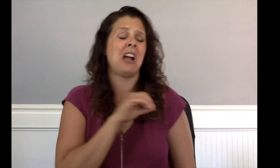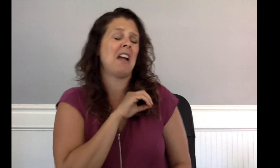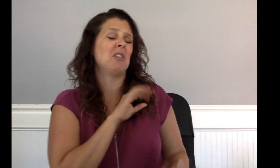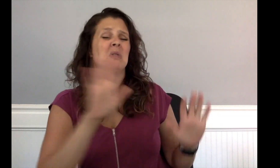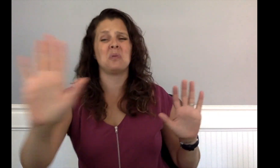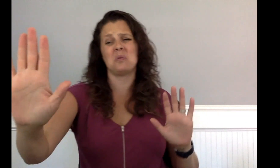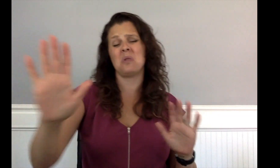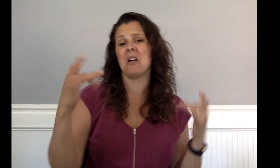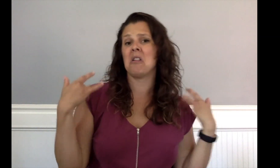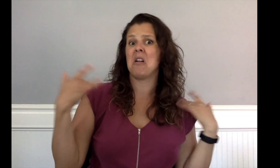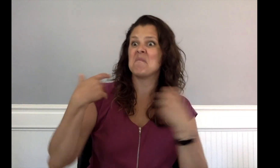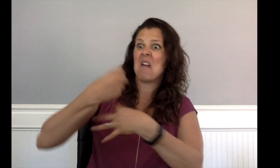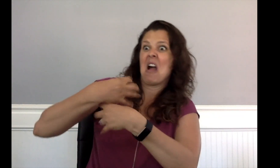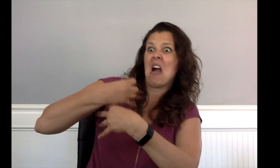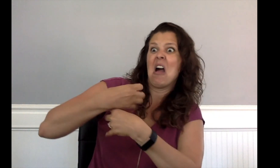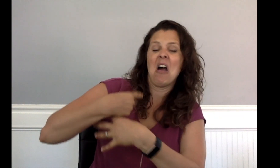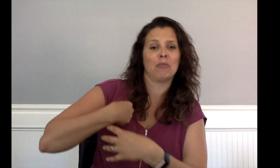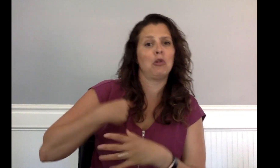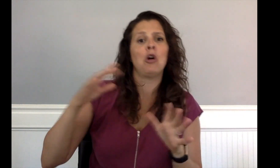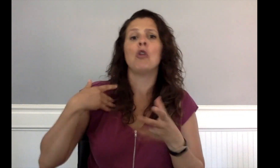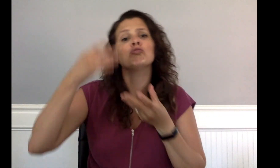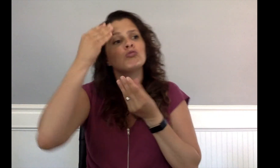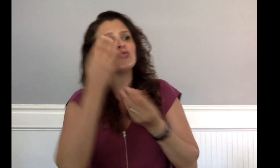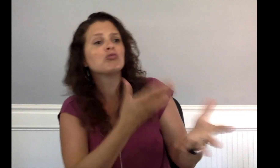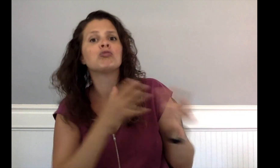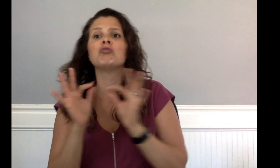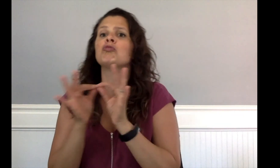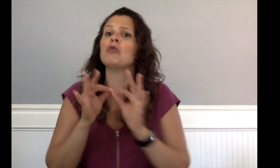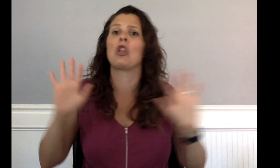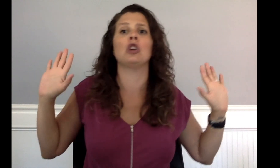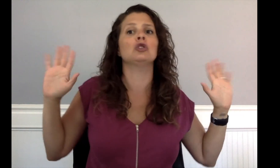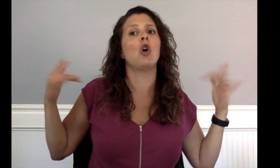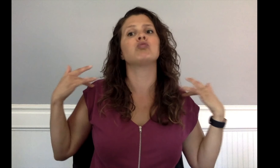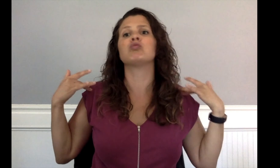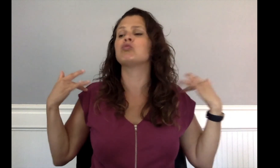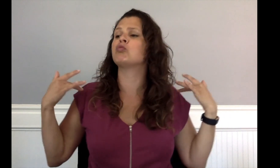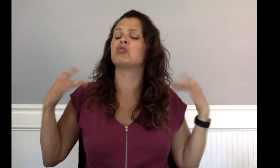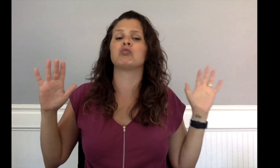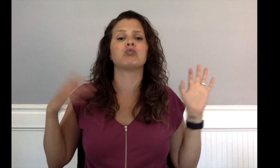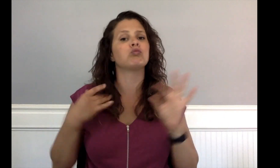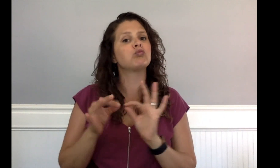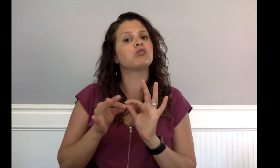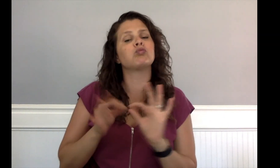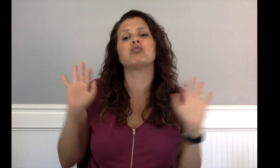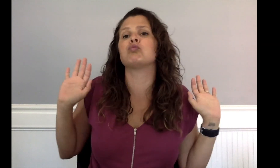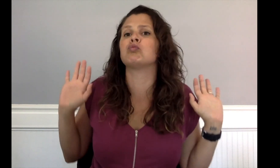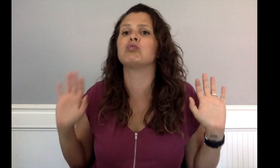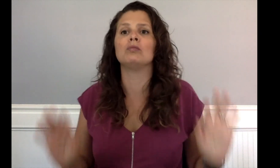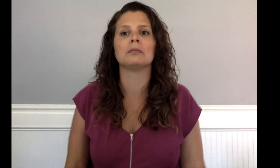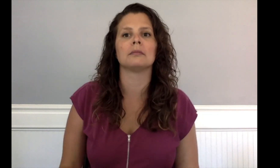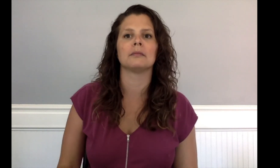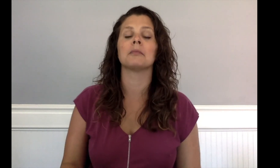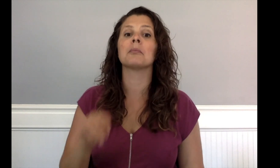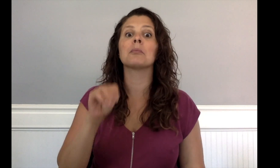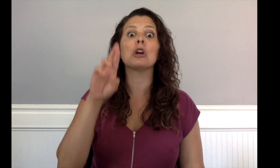“Don’t blame the messenger, Millie,” Oliver said. “I’m just telling Charlie what Mom said.”